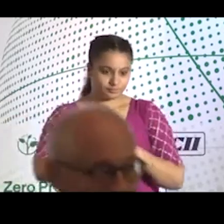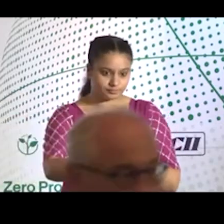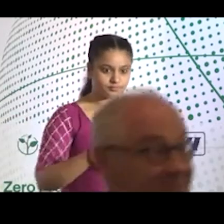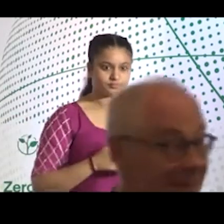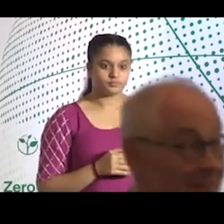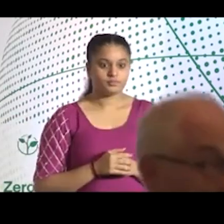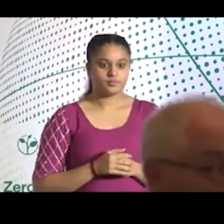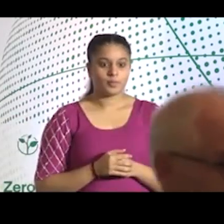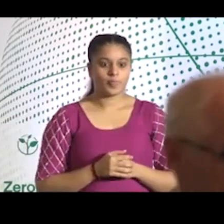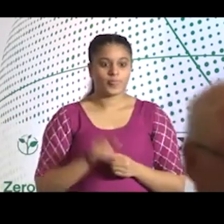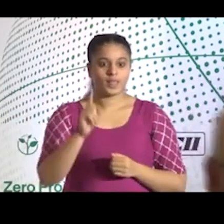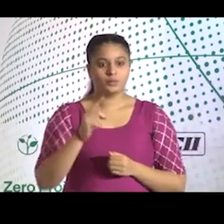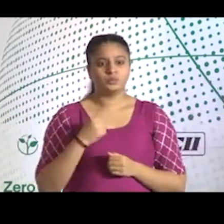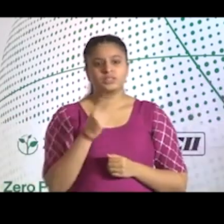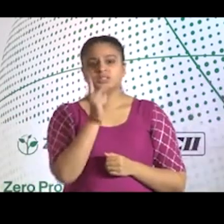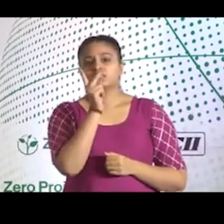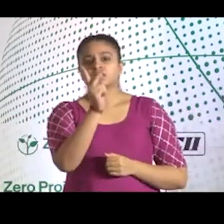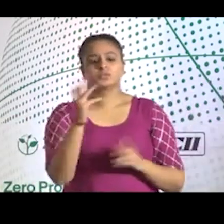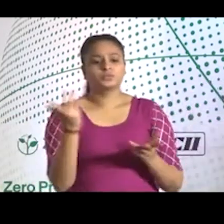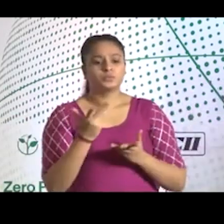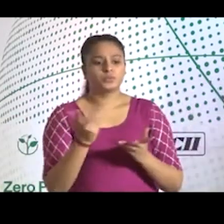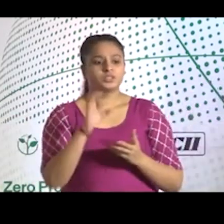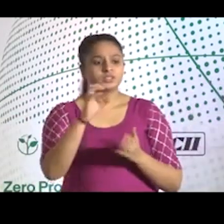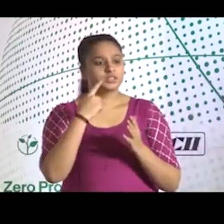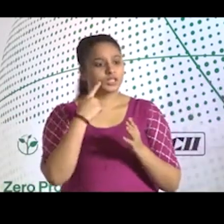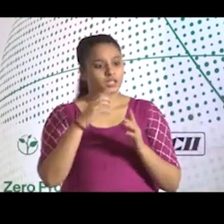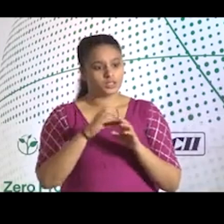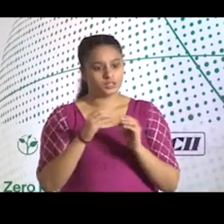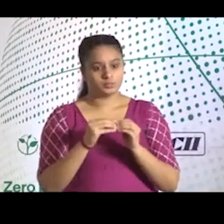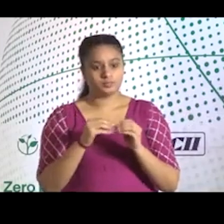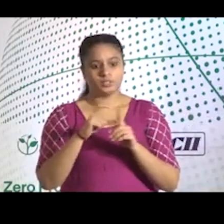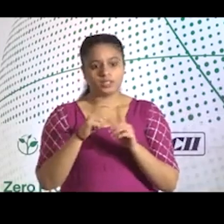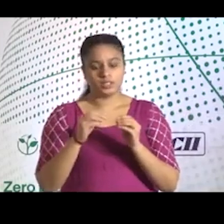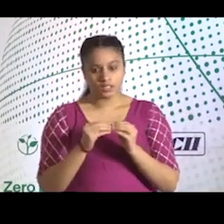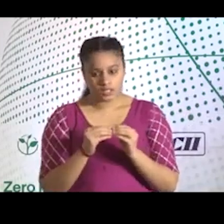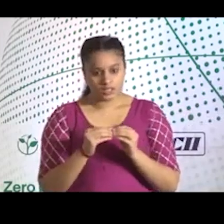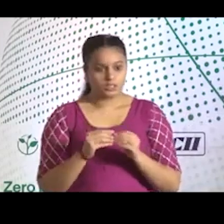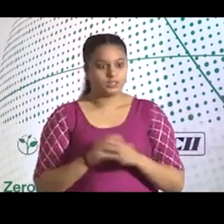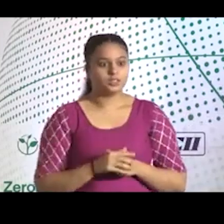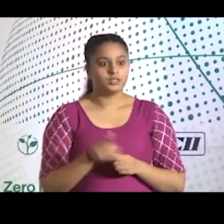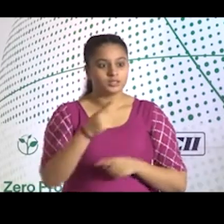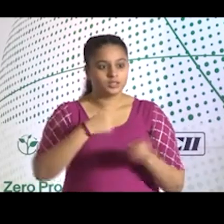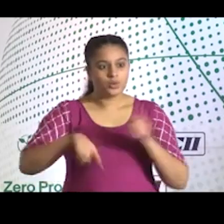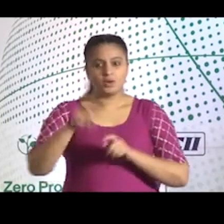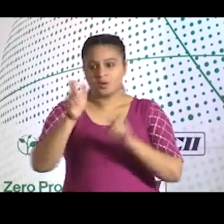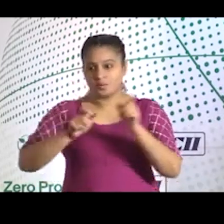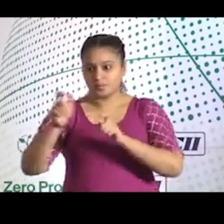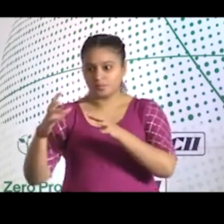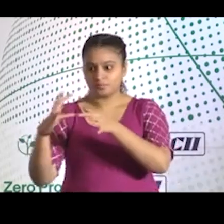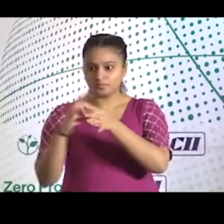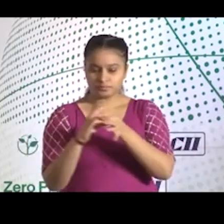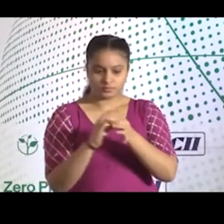One of our visions is CAA, I believe in has been to bring stakeholders together on a common platform,